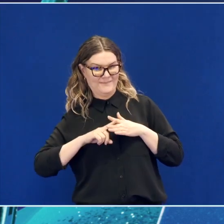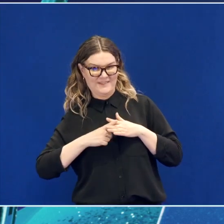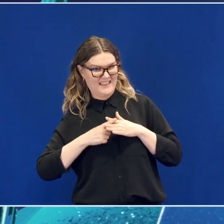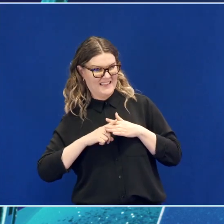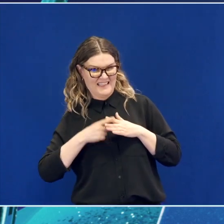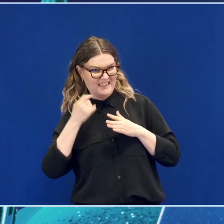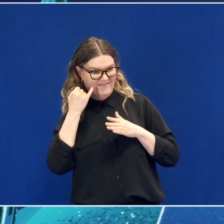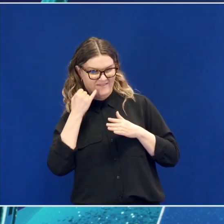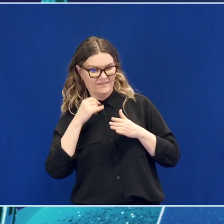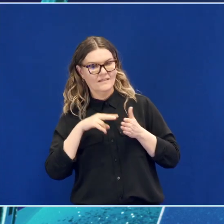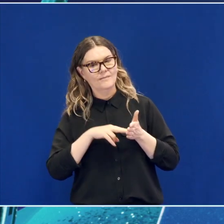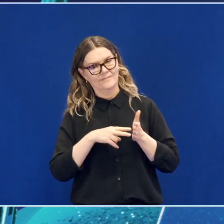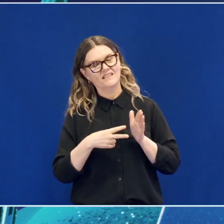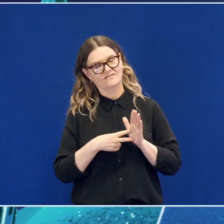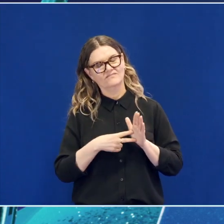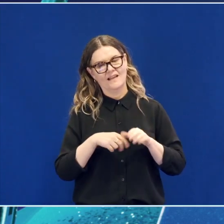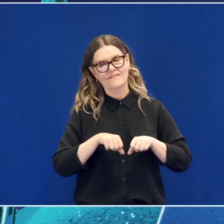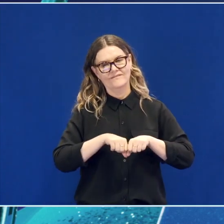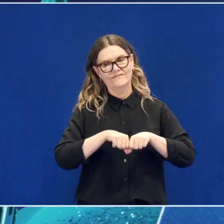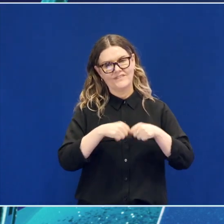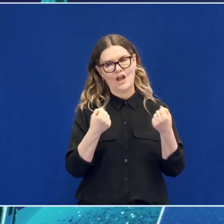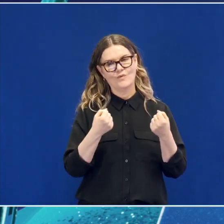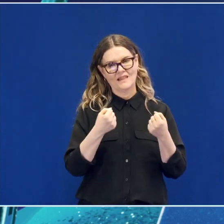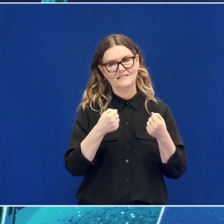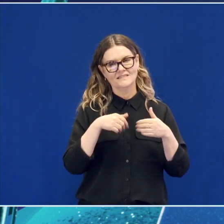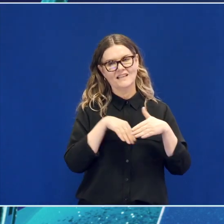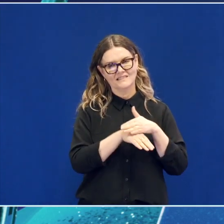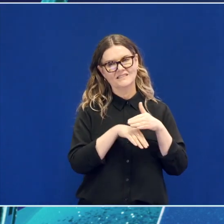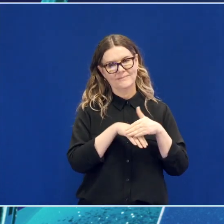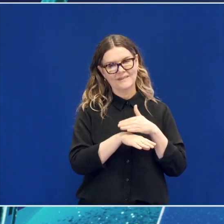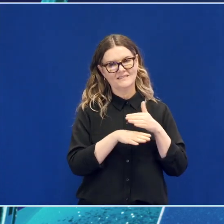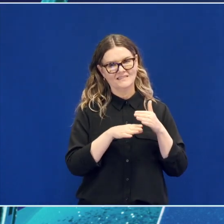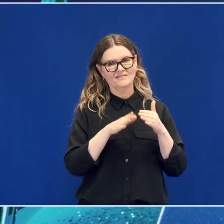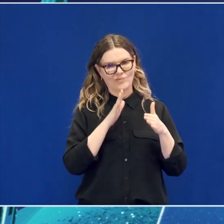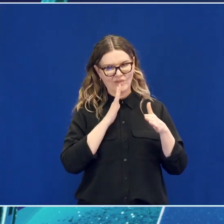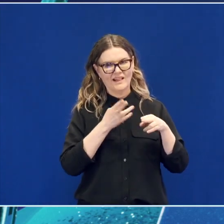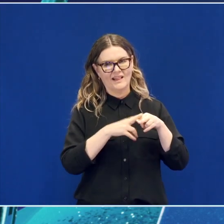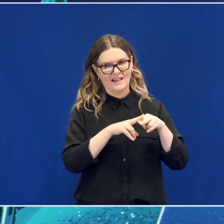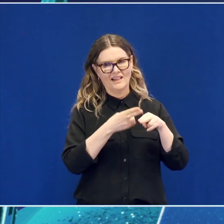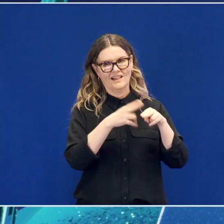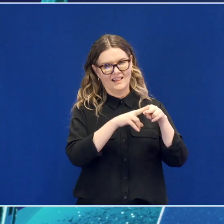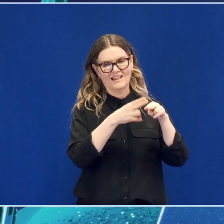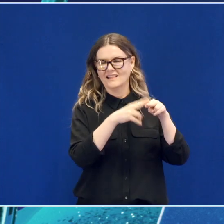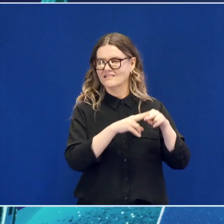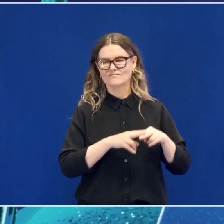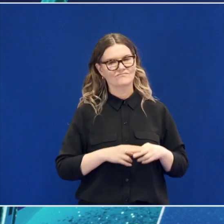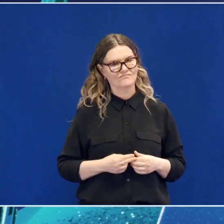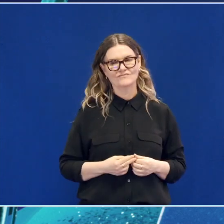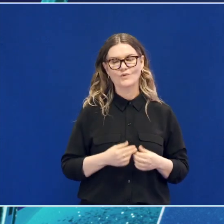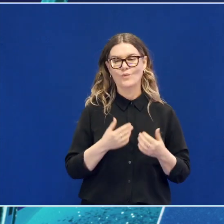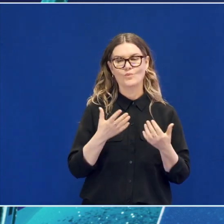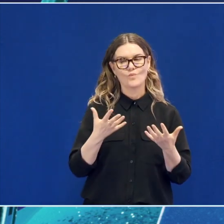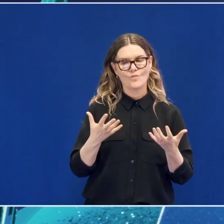So I'm going to direct our first question to the folks on the panel if we're working to address accessibility issues at scale.